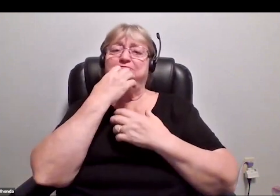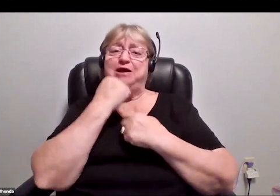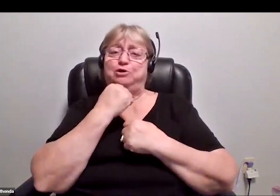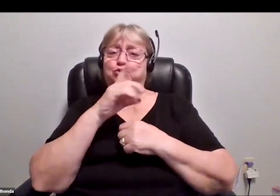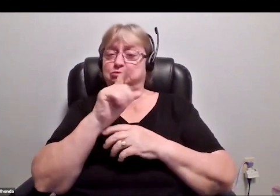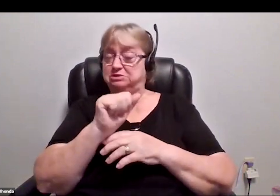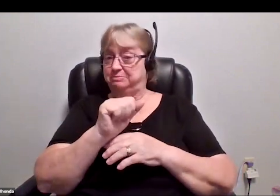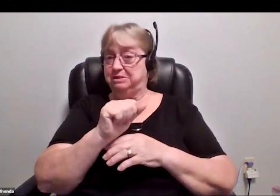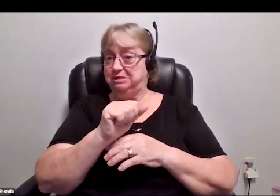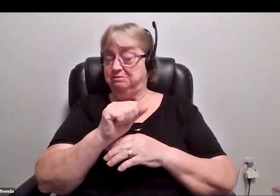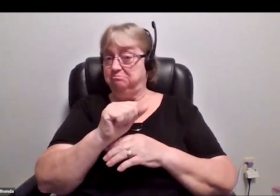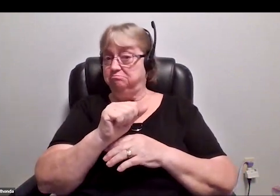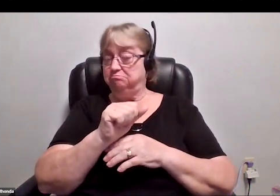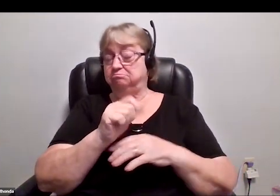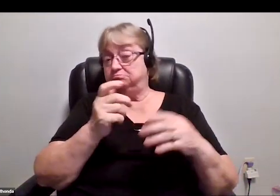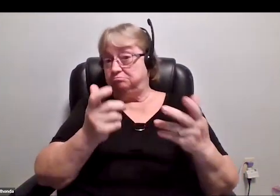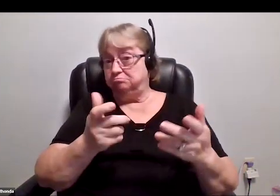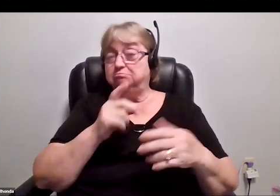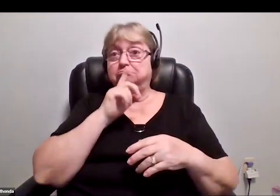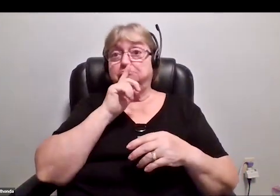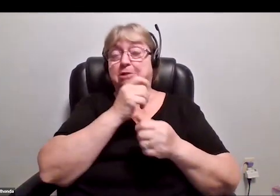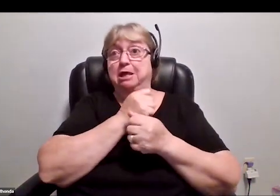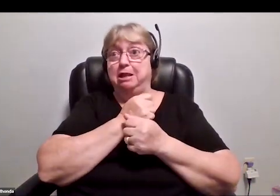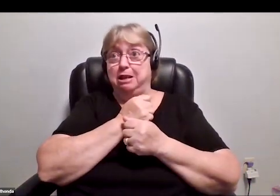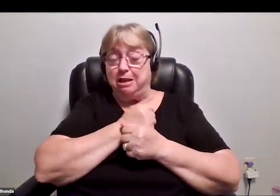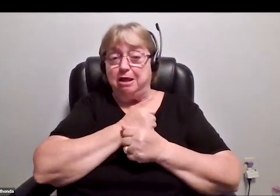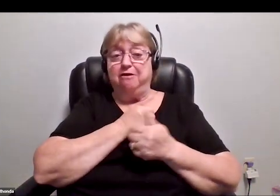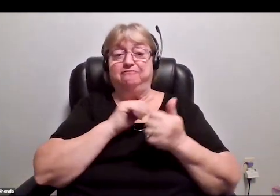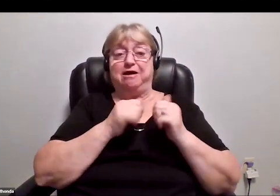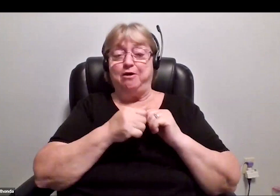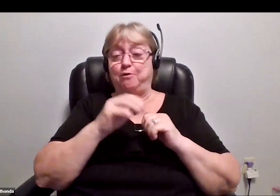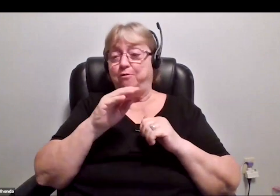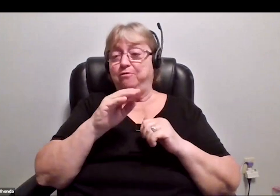This is one of the things that I really love in the way Mission AstroAccess works.